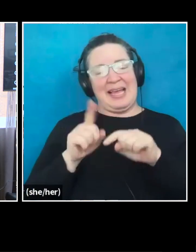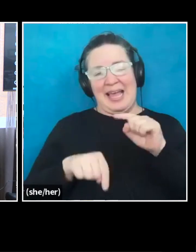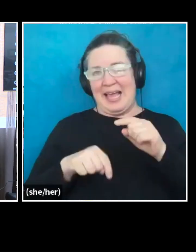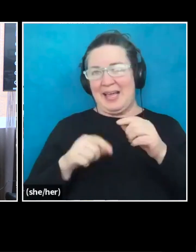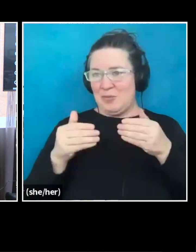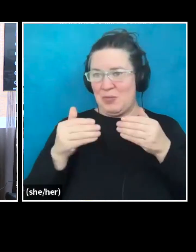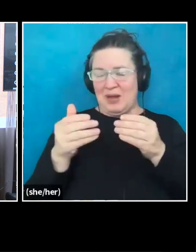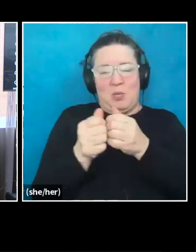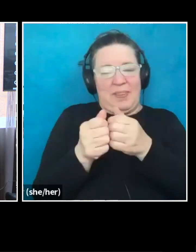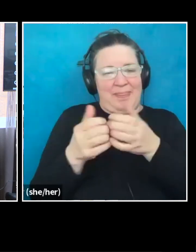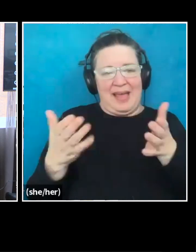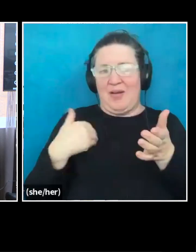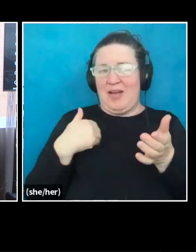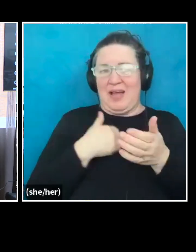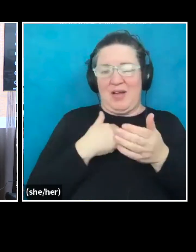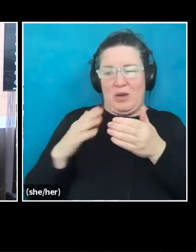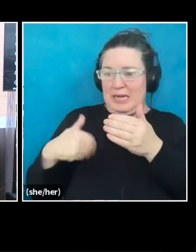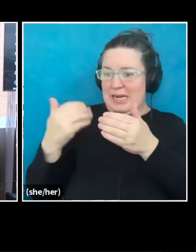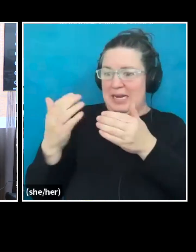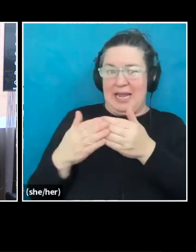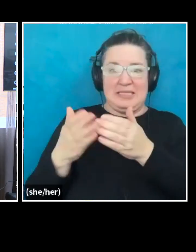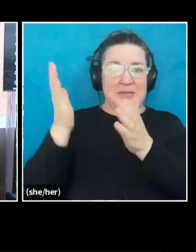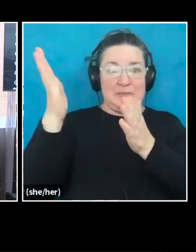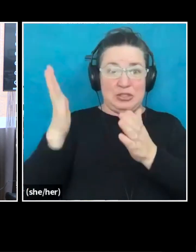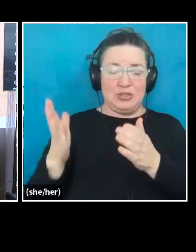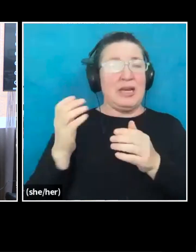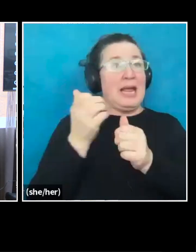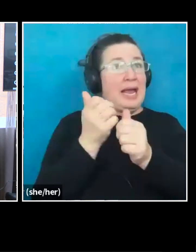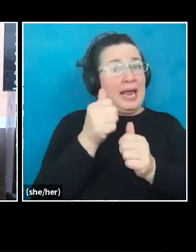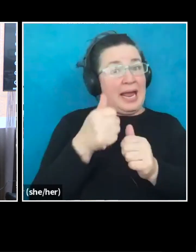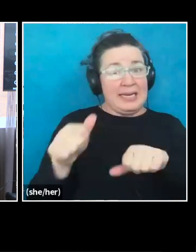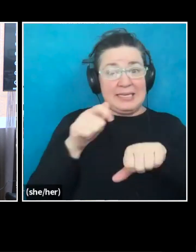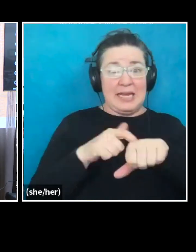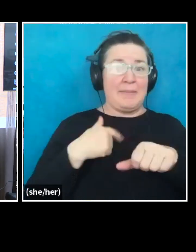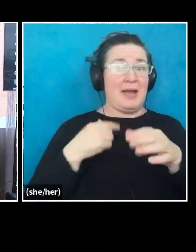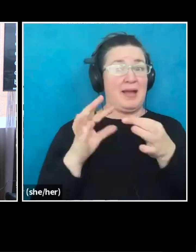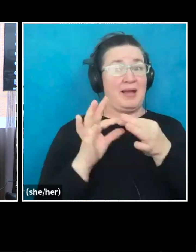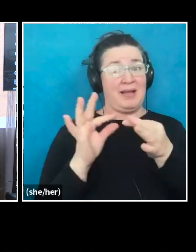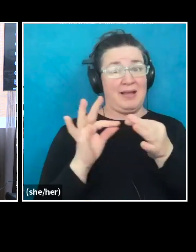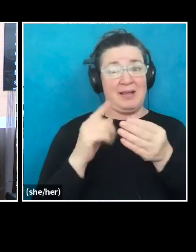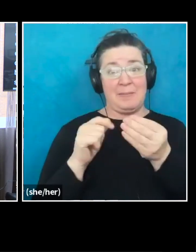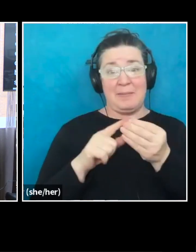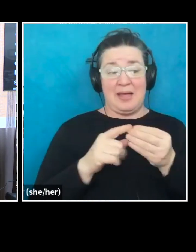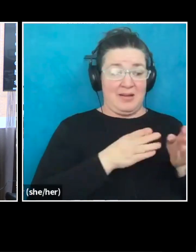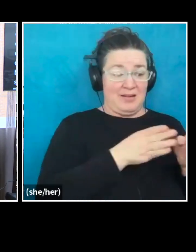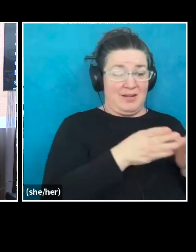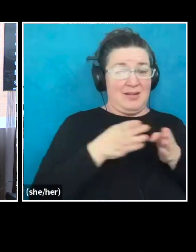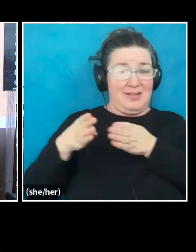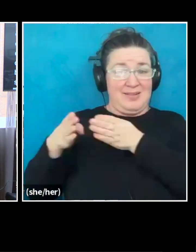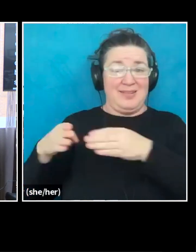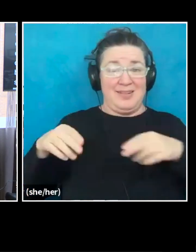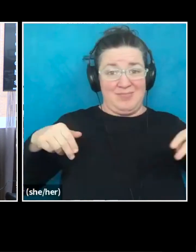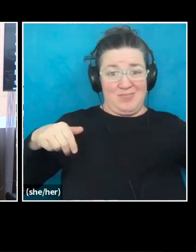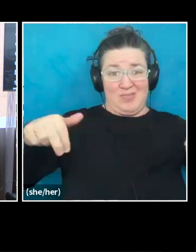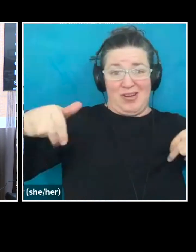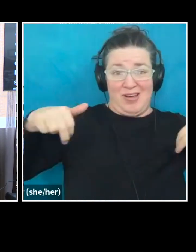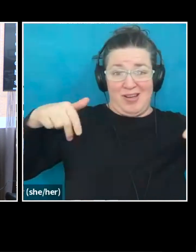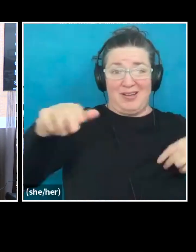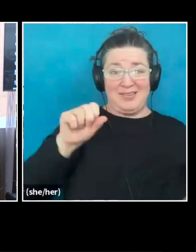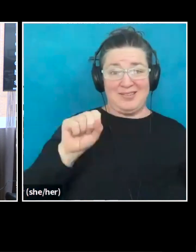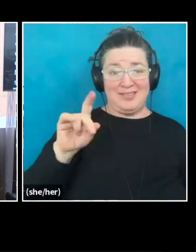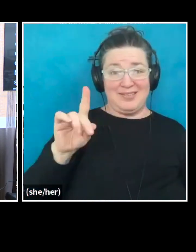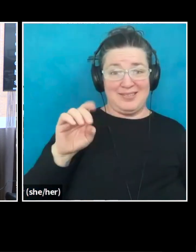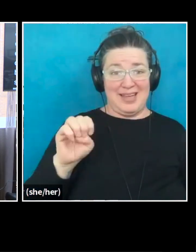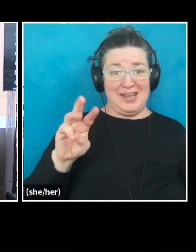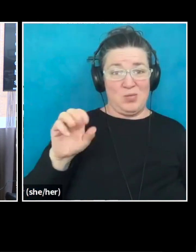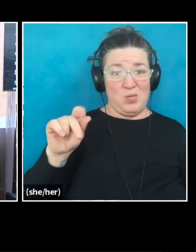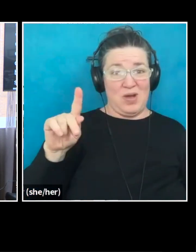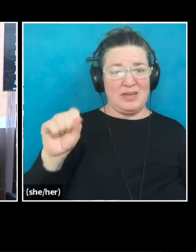up sidewalks, have you talked to Anna Zivarts? Um, the author of When Driving Is Not An Option